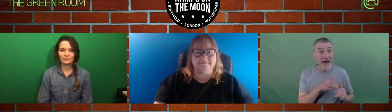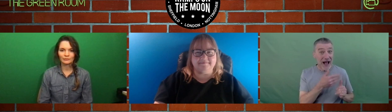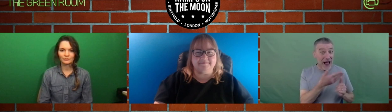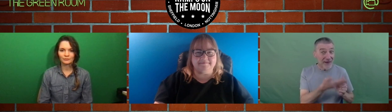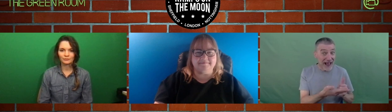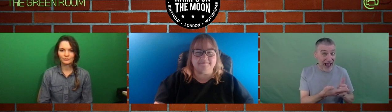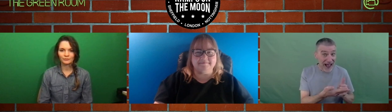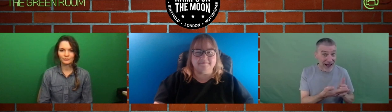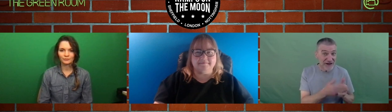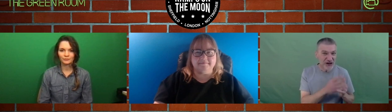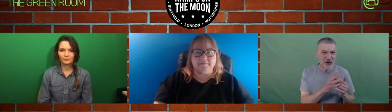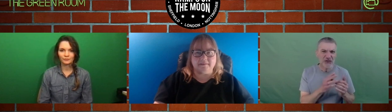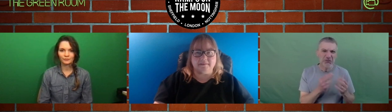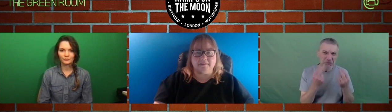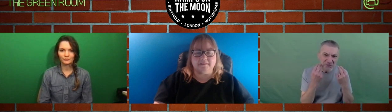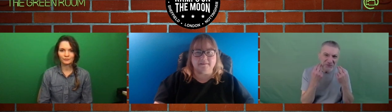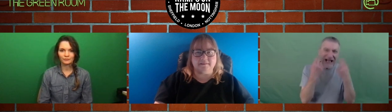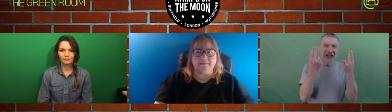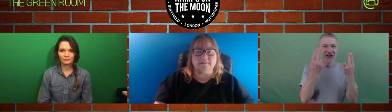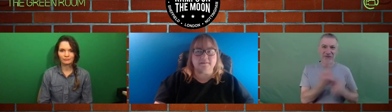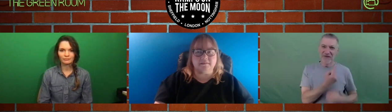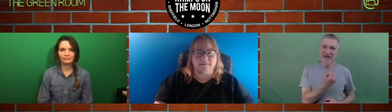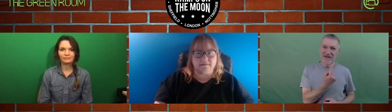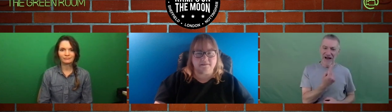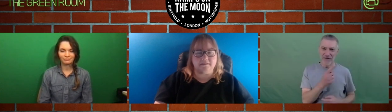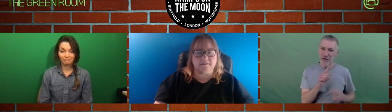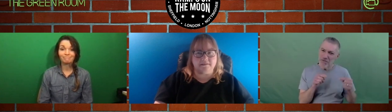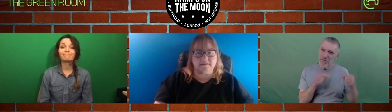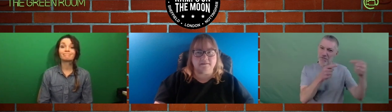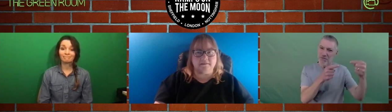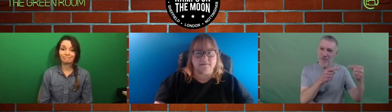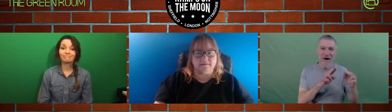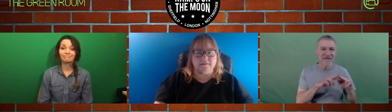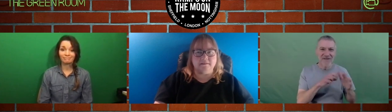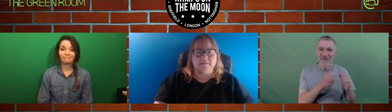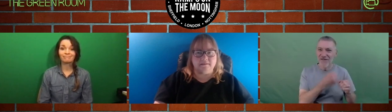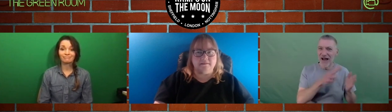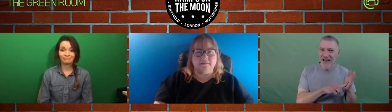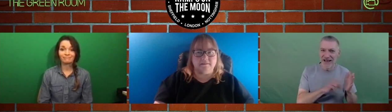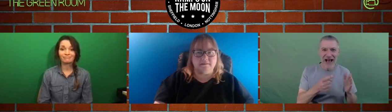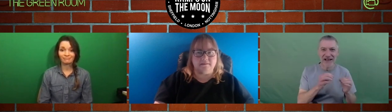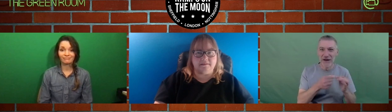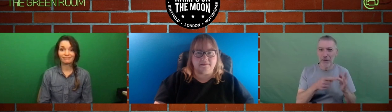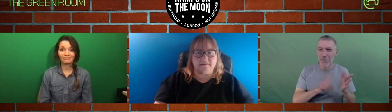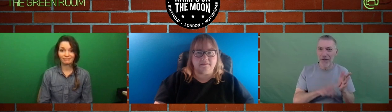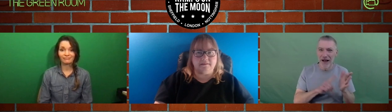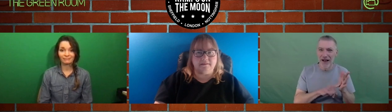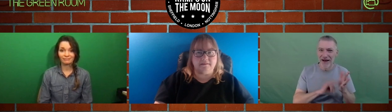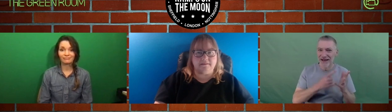stands up for herself to Fagin and Bill Sikes at the end, yeah. CLE: Yeah she